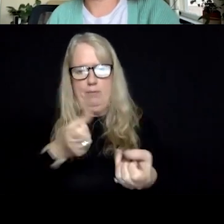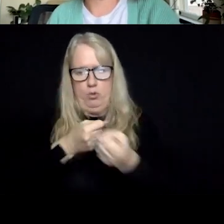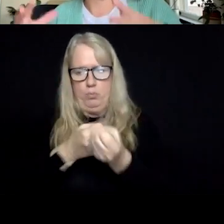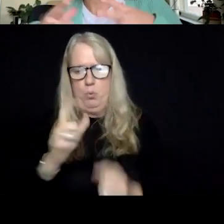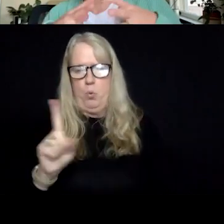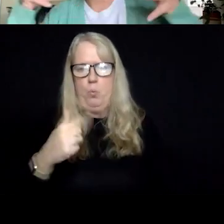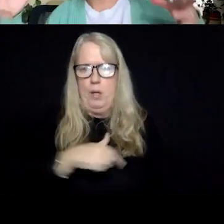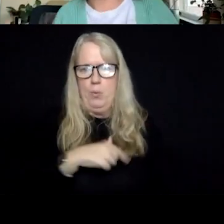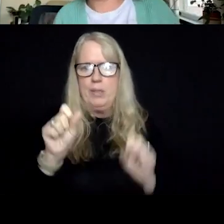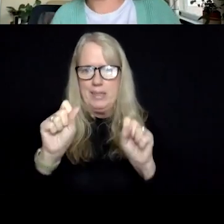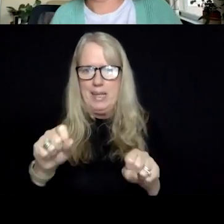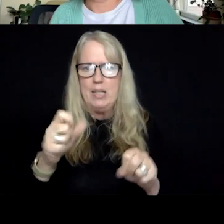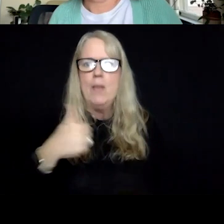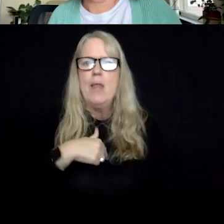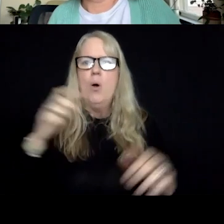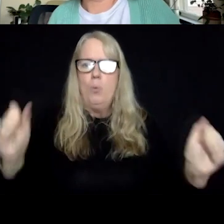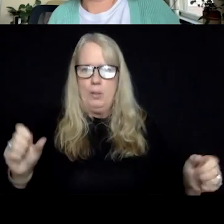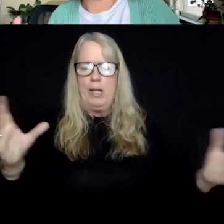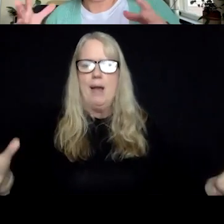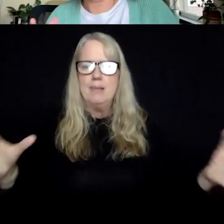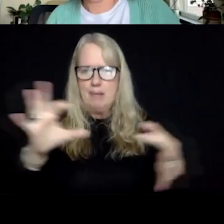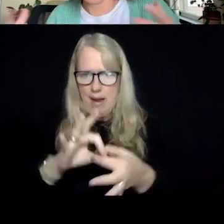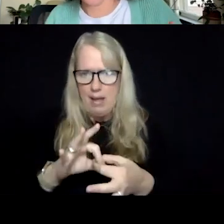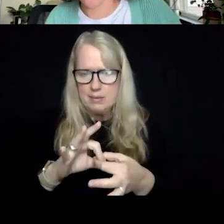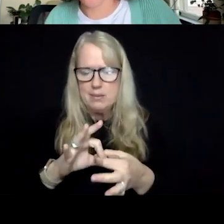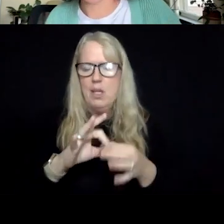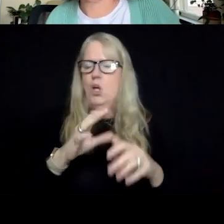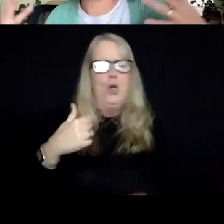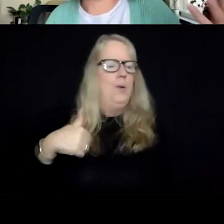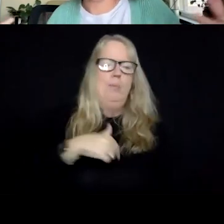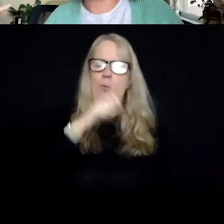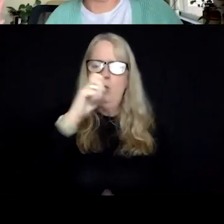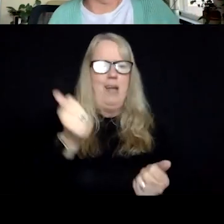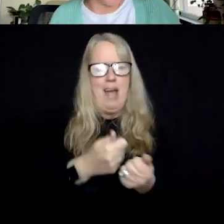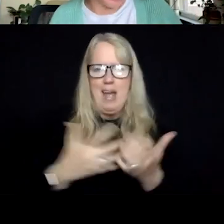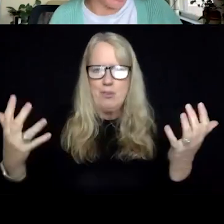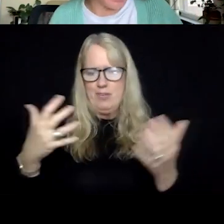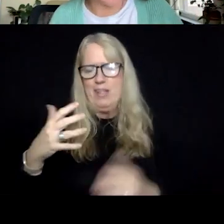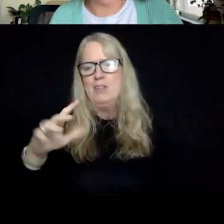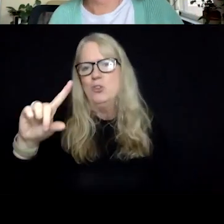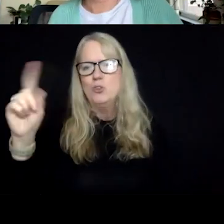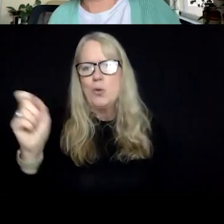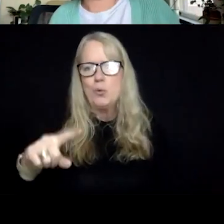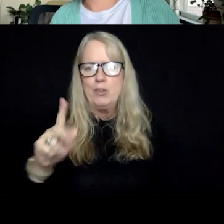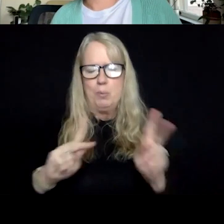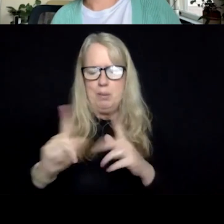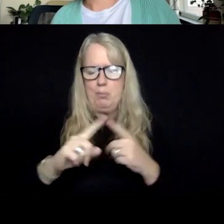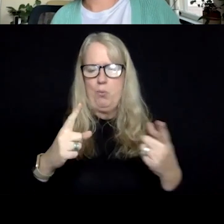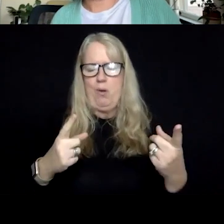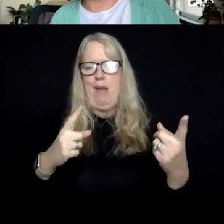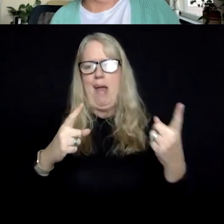AND WE ARE THE CONNECTER. THE QUESTION EVERYONE ASKS ME IS IS